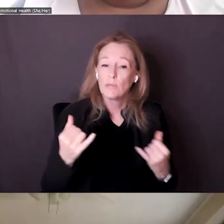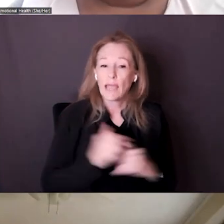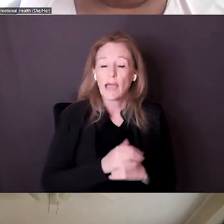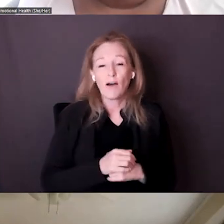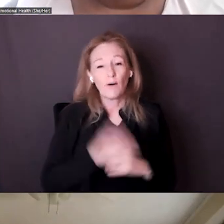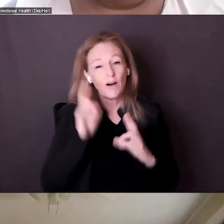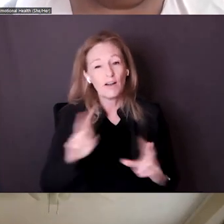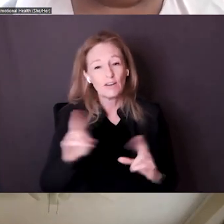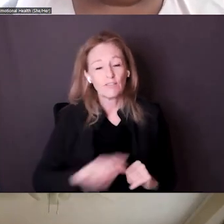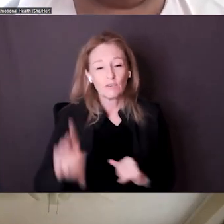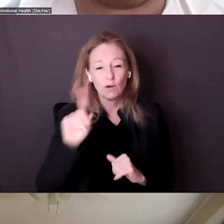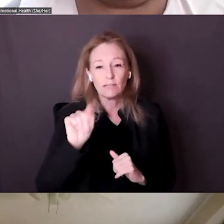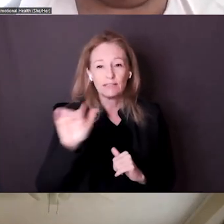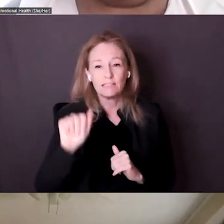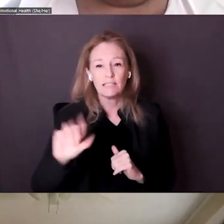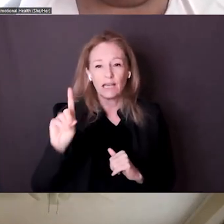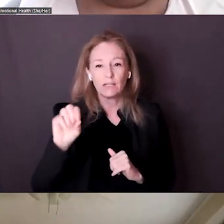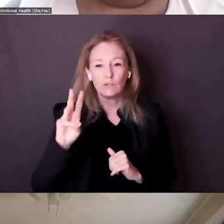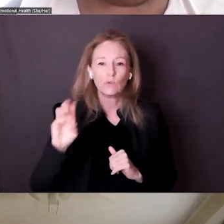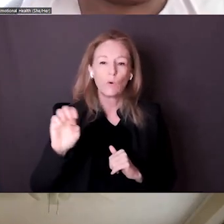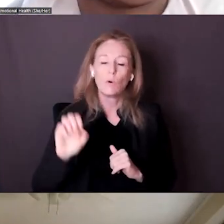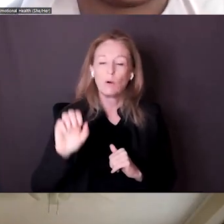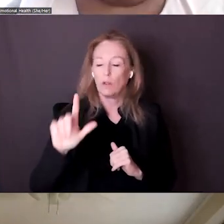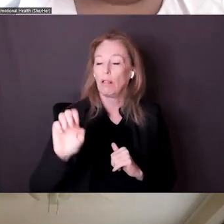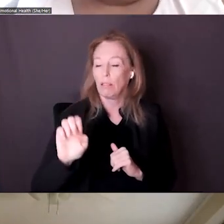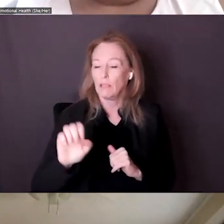SHE IS THE CHIEF OFFICER WITH VIBRANT. TIA?